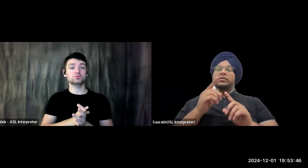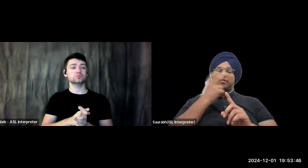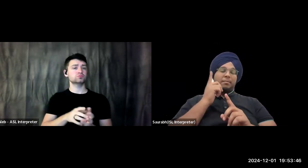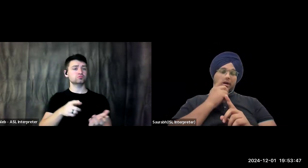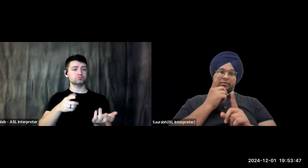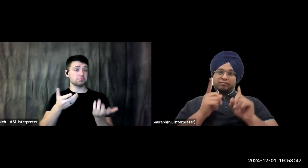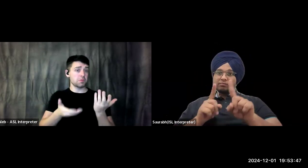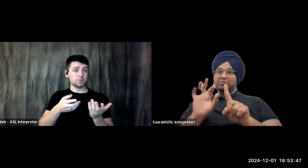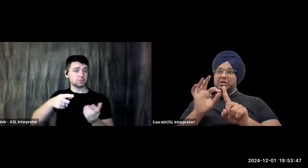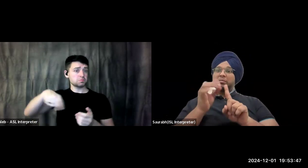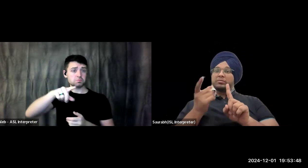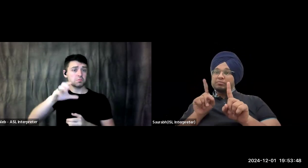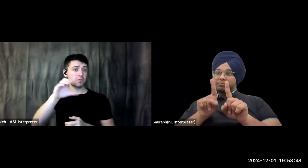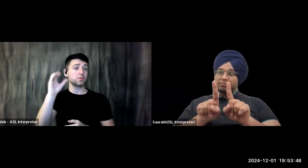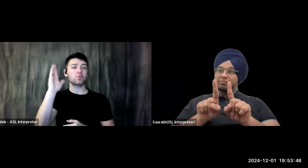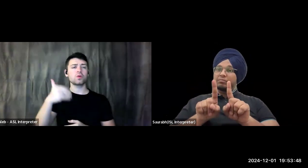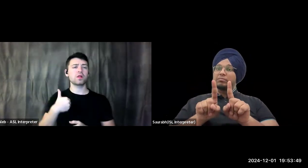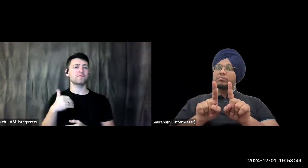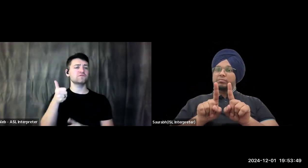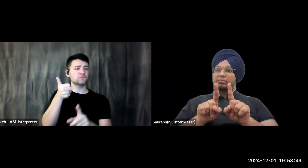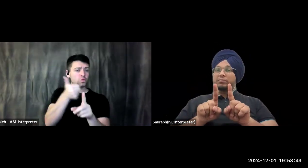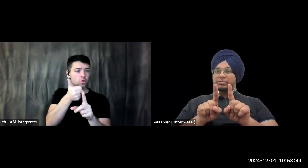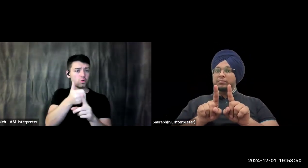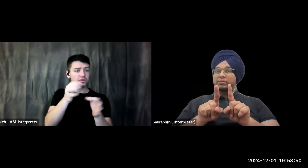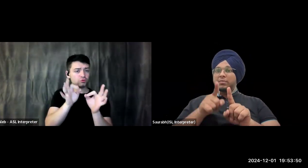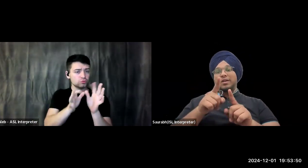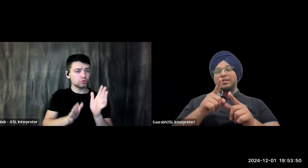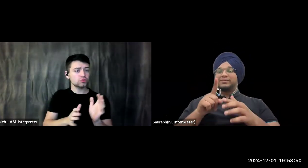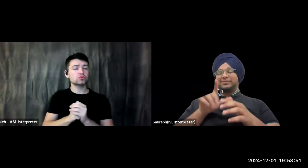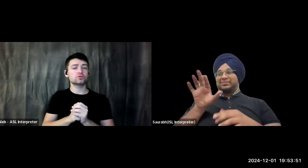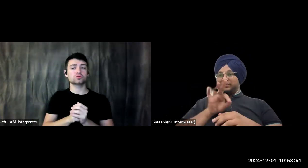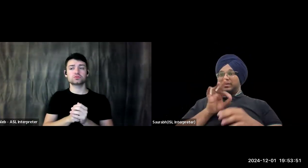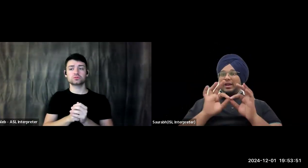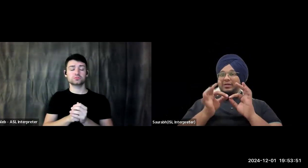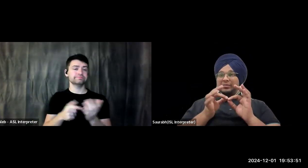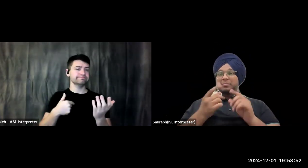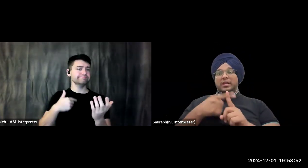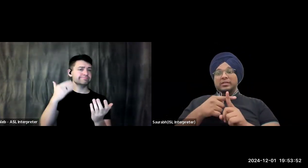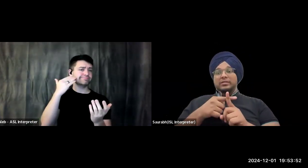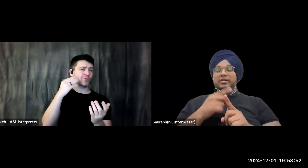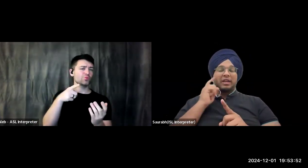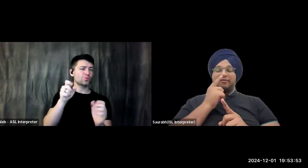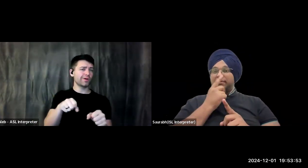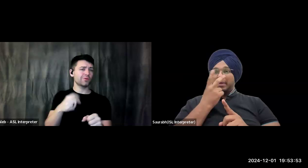I guess you can always hire an interpreter.